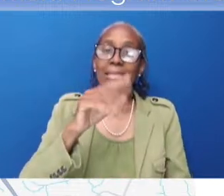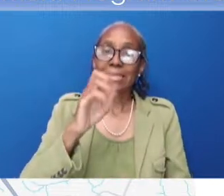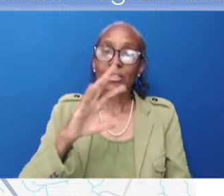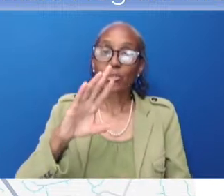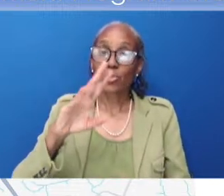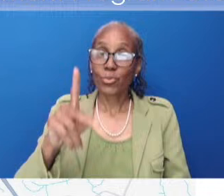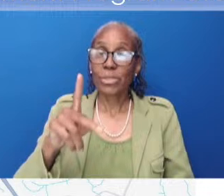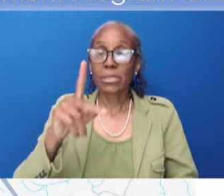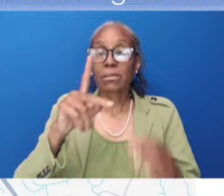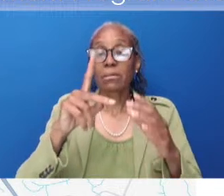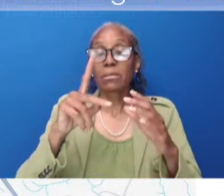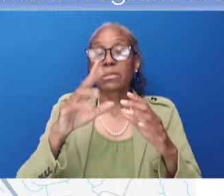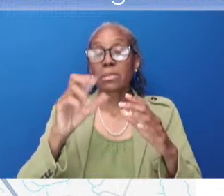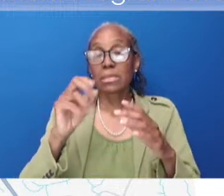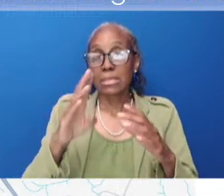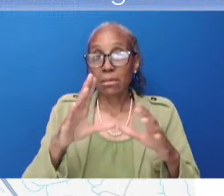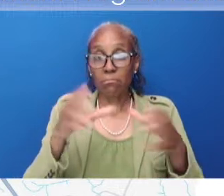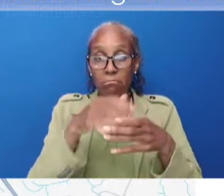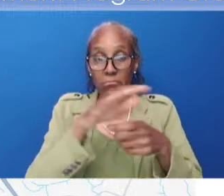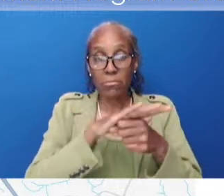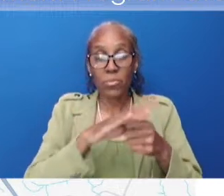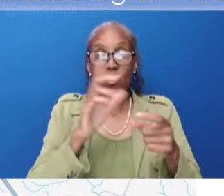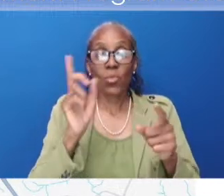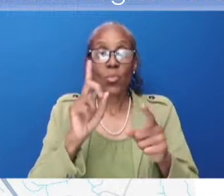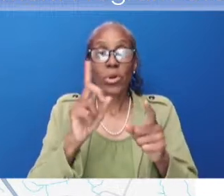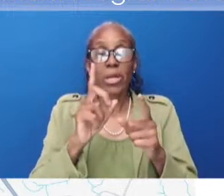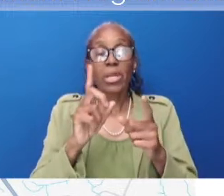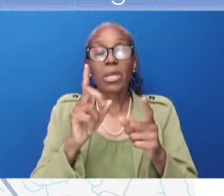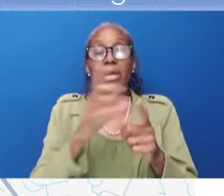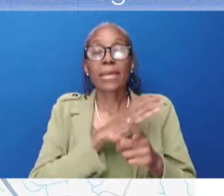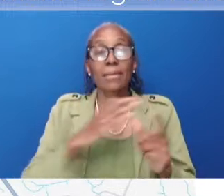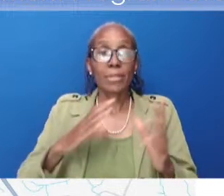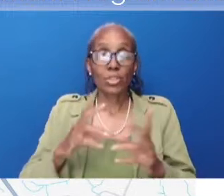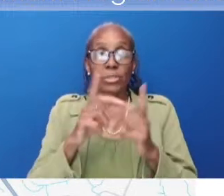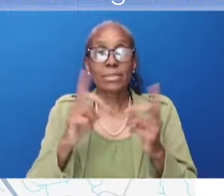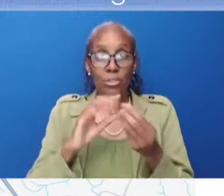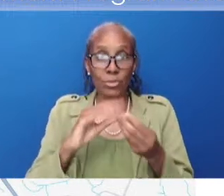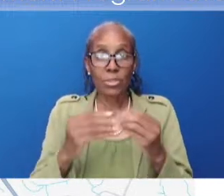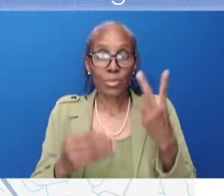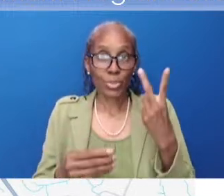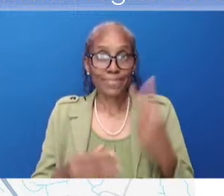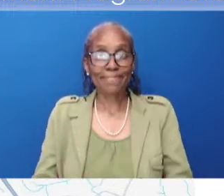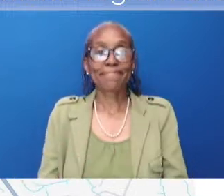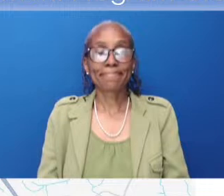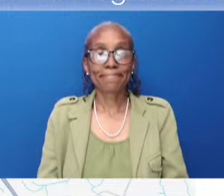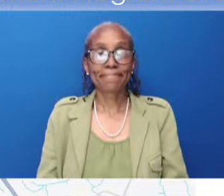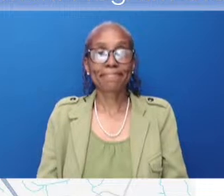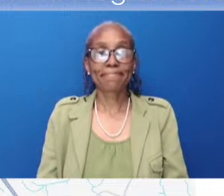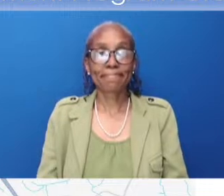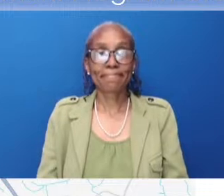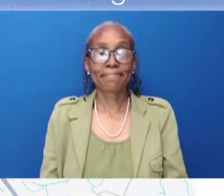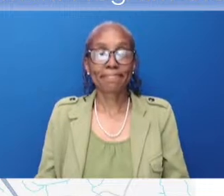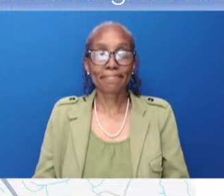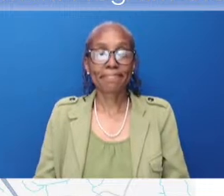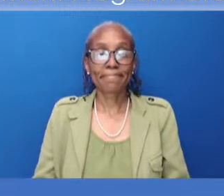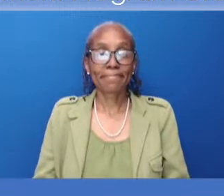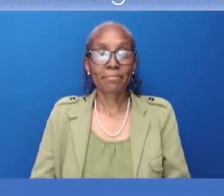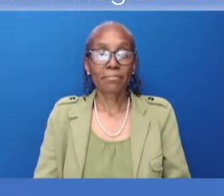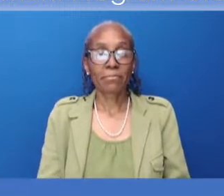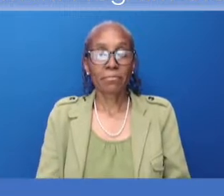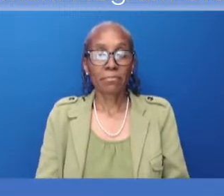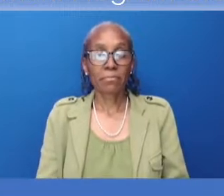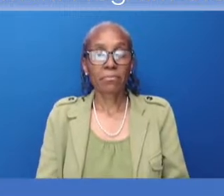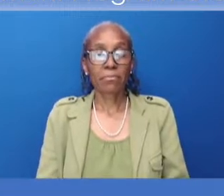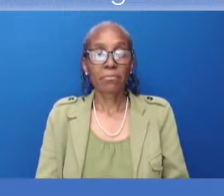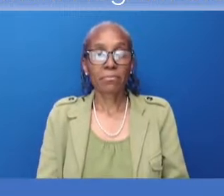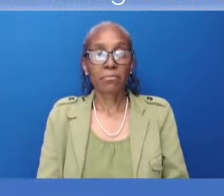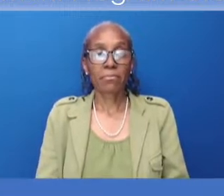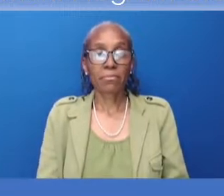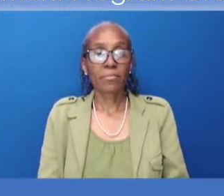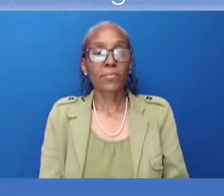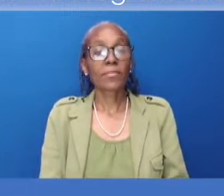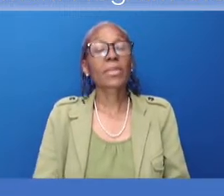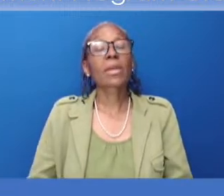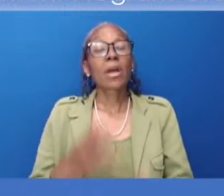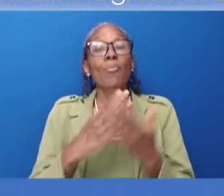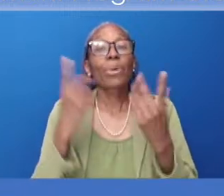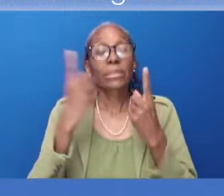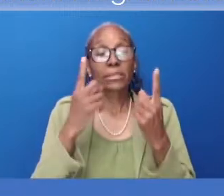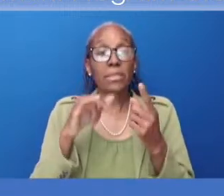BOULEVARD IN CHARLOTTE IN THE